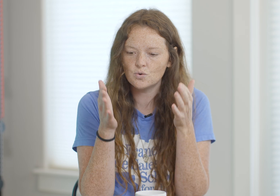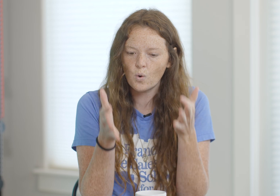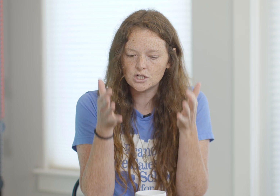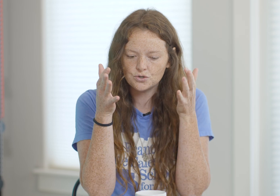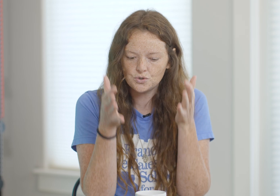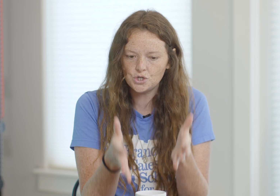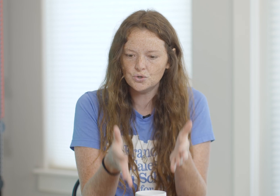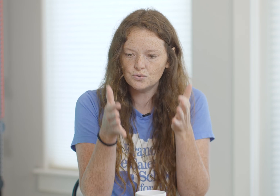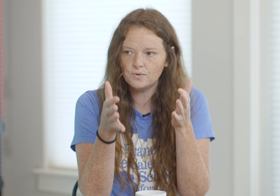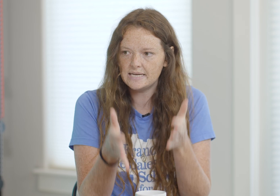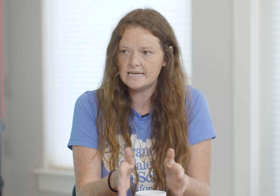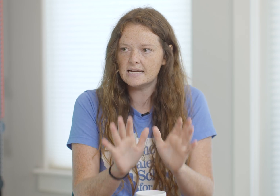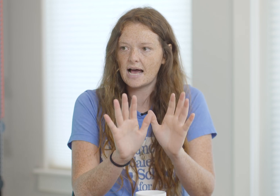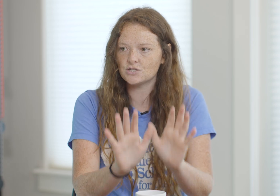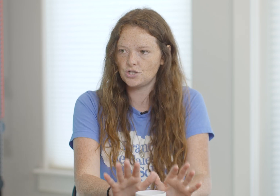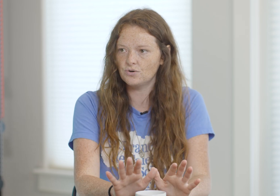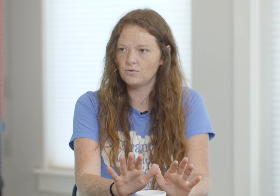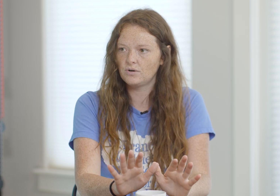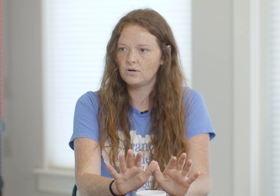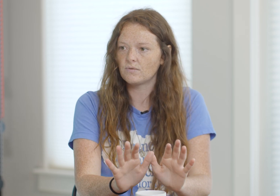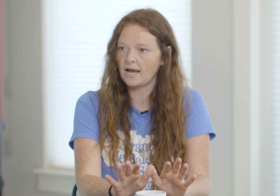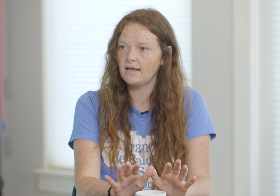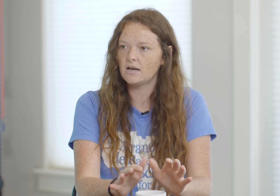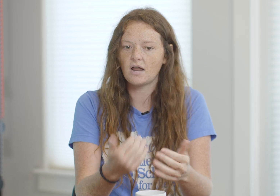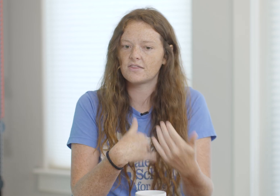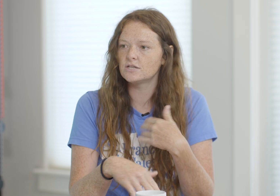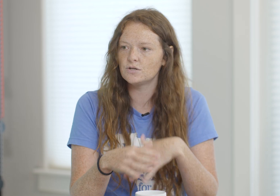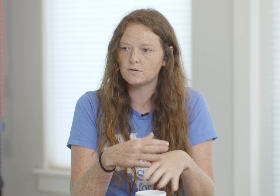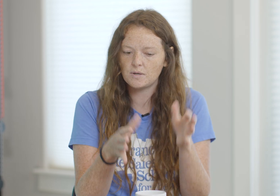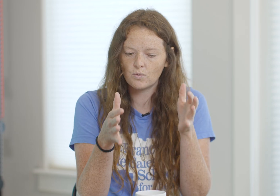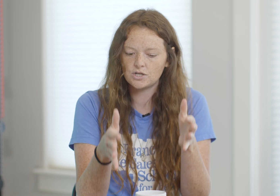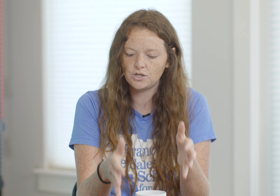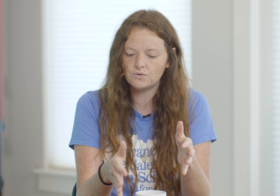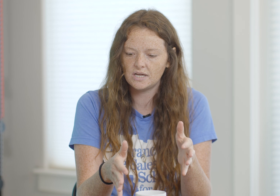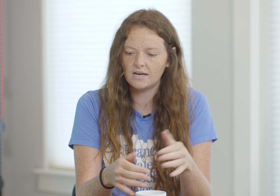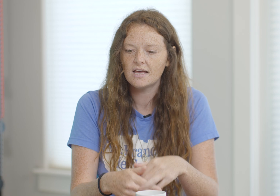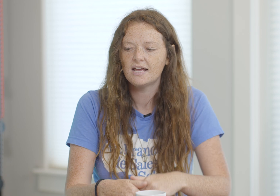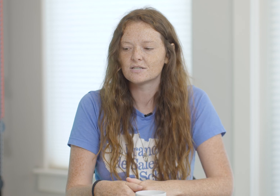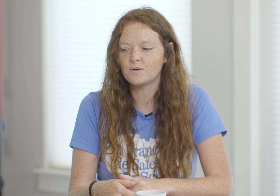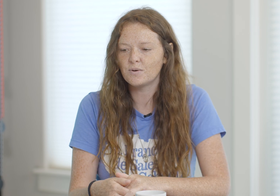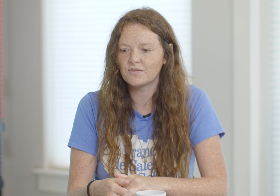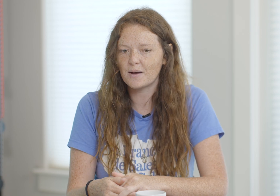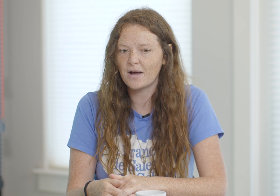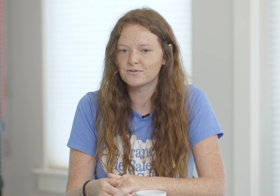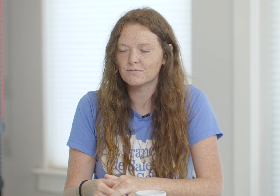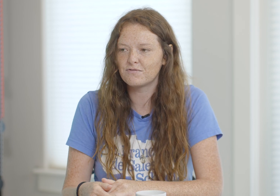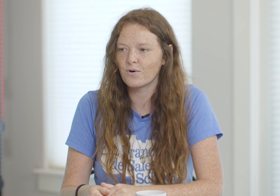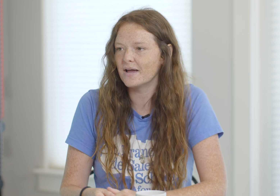What do you need as you. Right. Nothing to do with me. What do you need? So we built that bathroom for him.